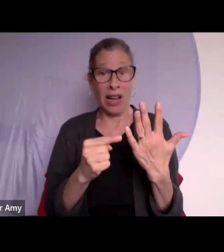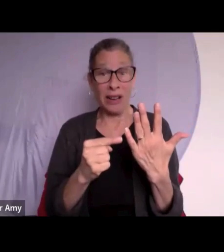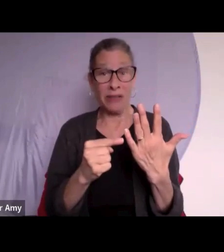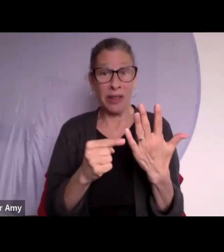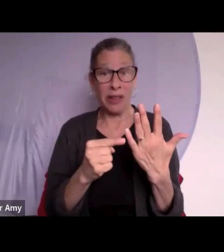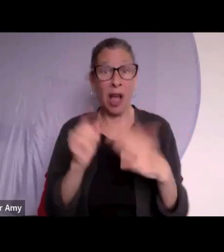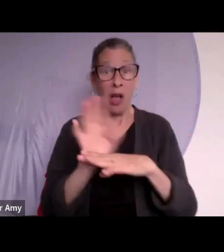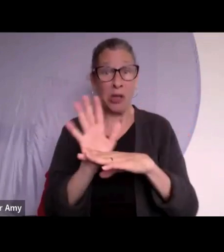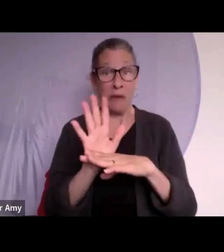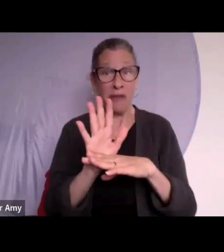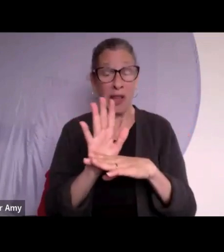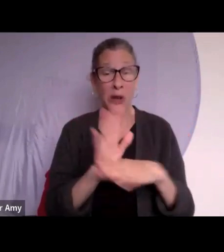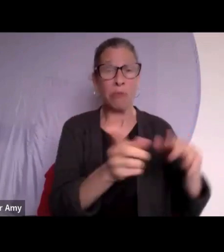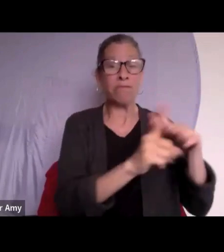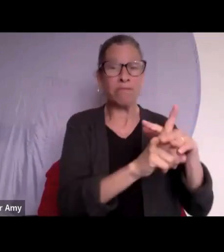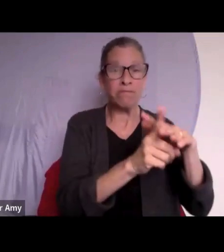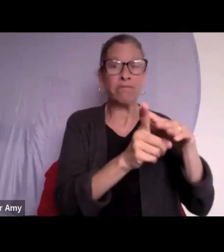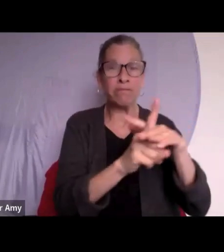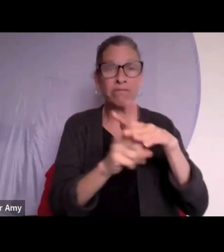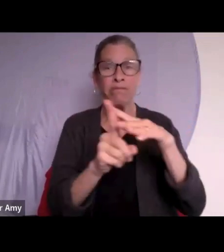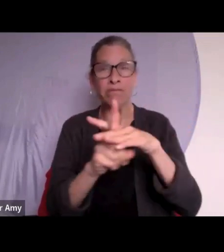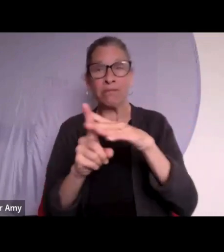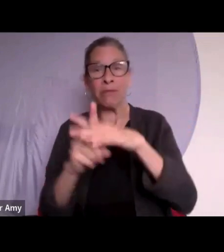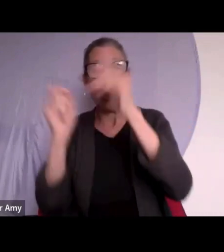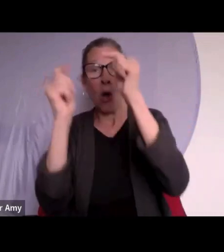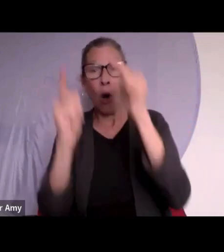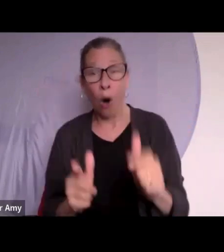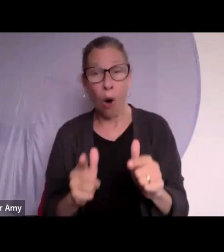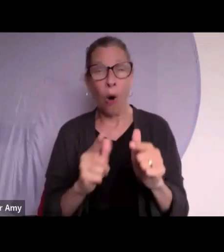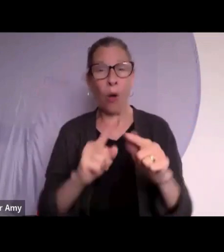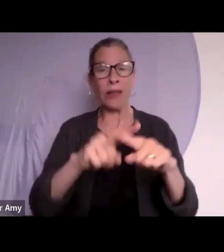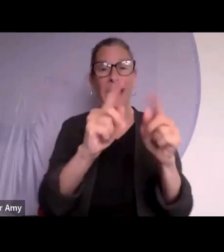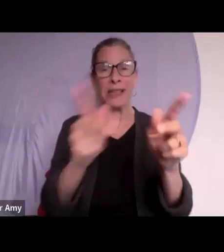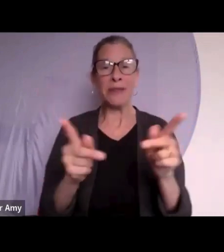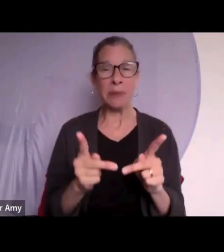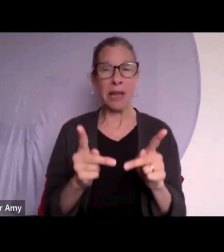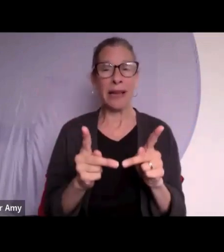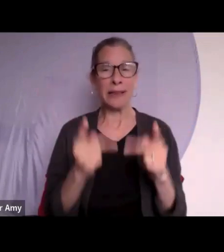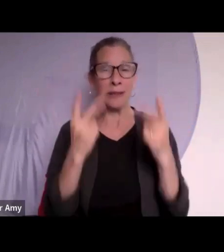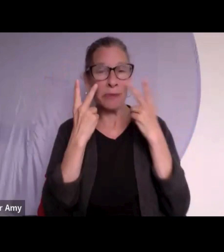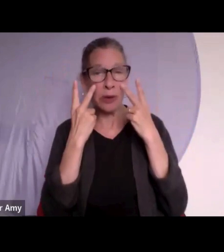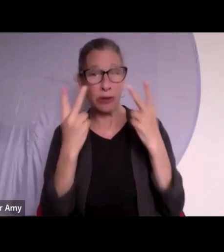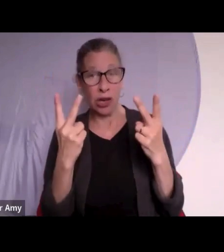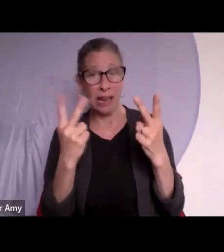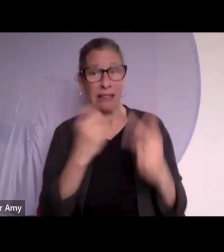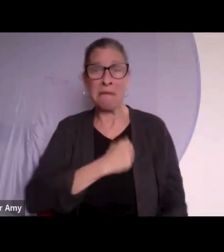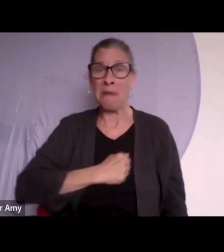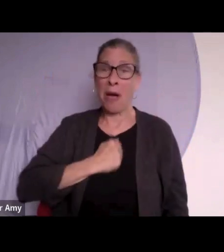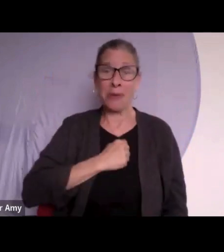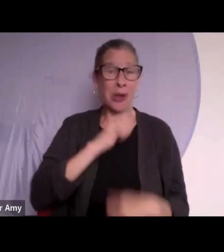different borrow in a different setting. So check those all out. I'm sorry that not all the films this is something that I mean